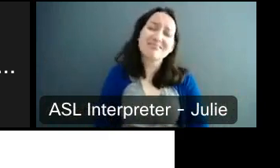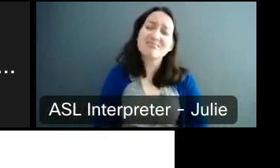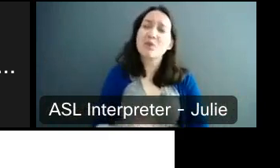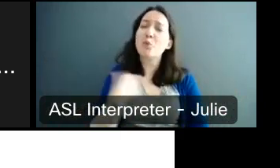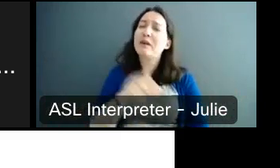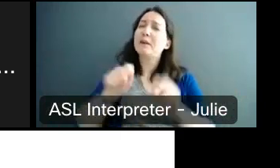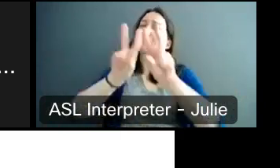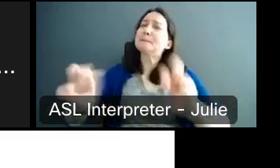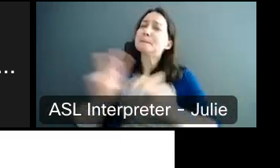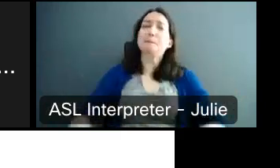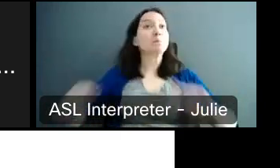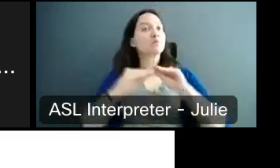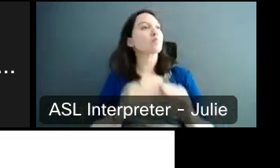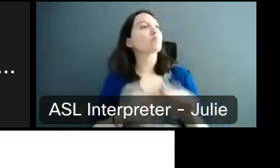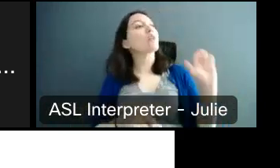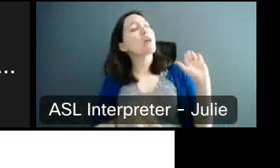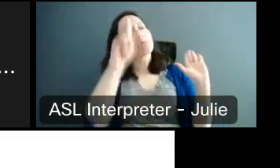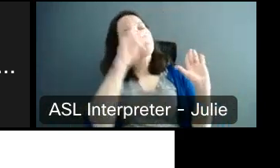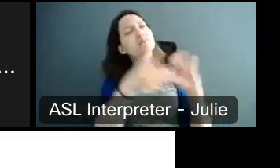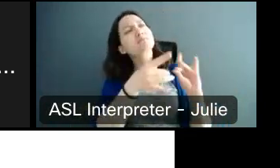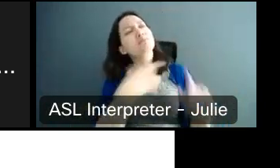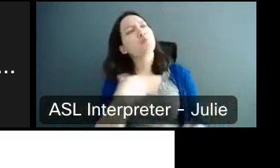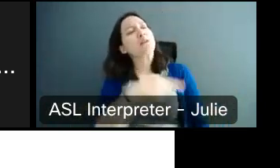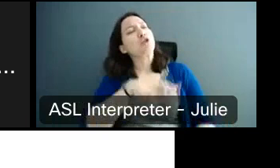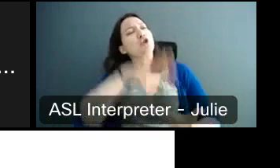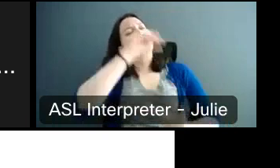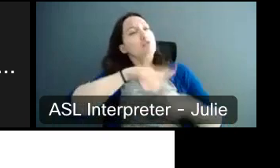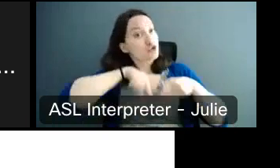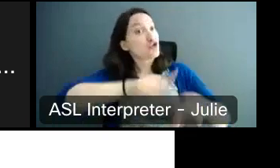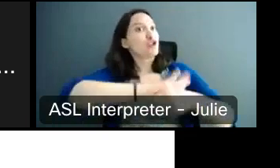And I think there is also something that we learn to cove it because at least.